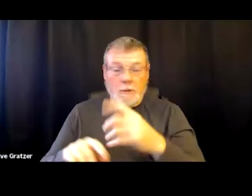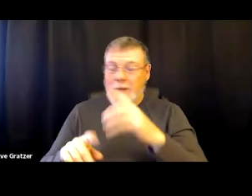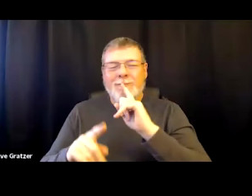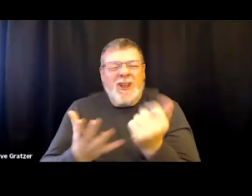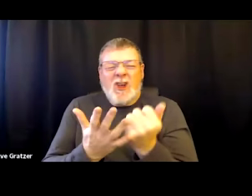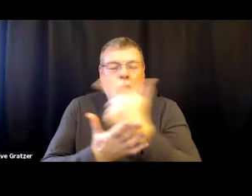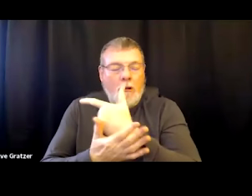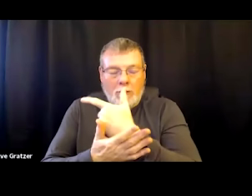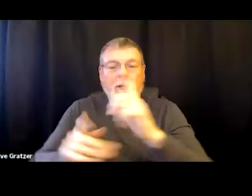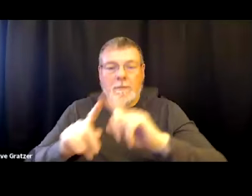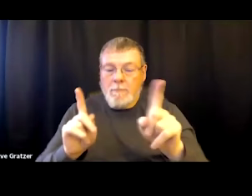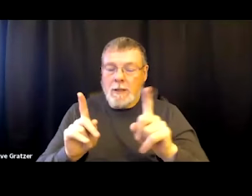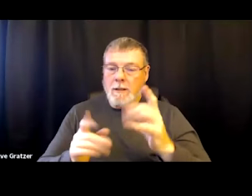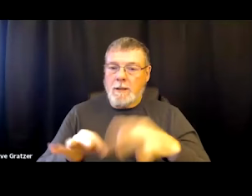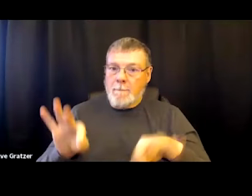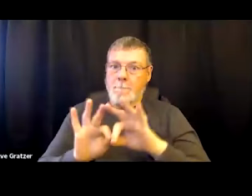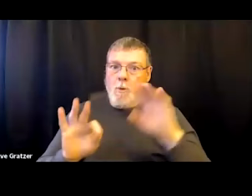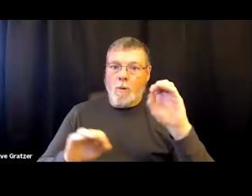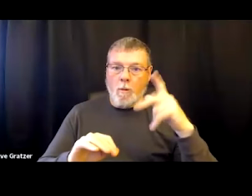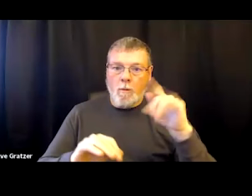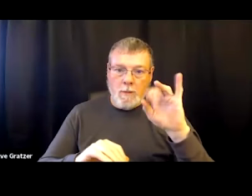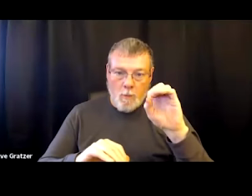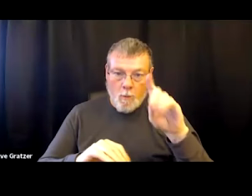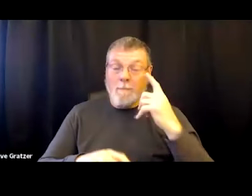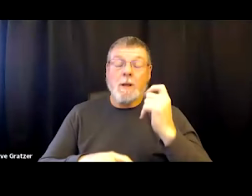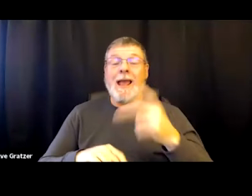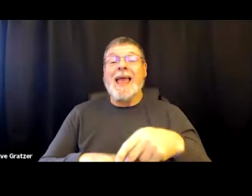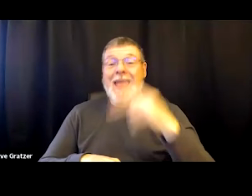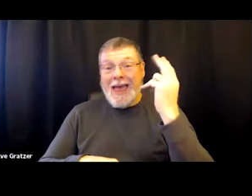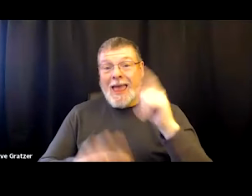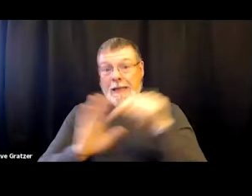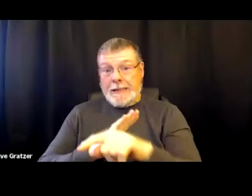but particularly those with opioid use disorders because of the high risk for mortality and overdose.